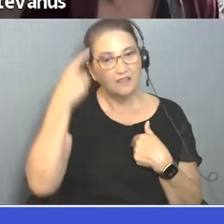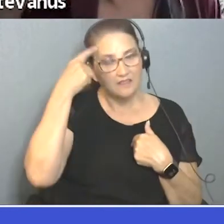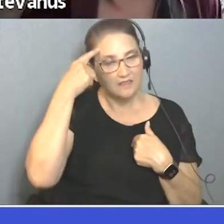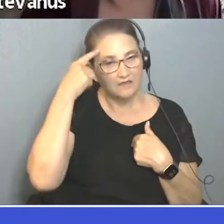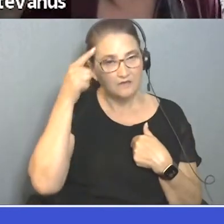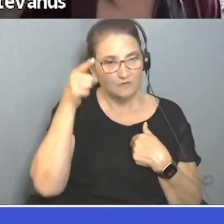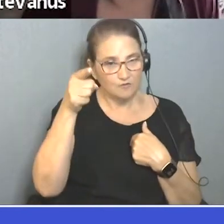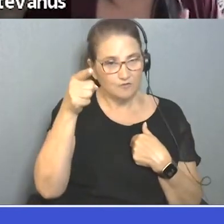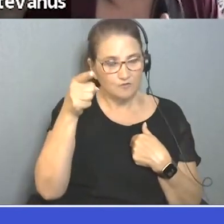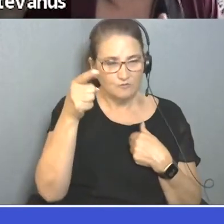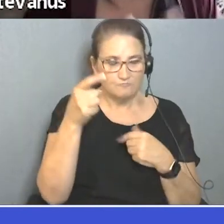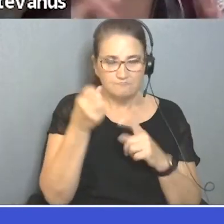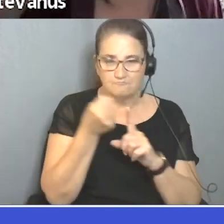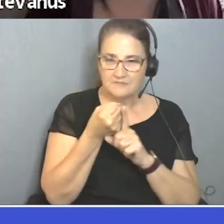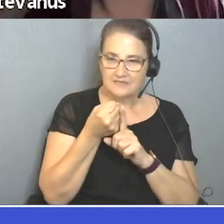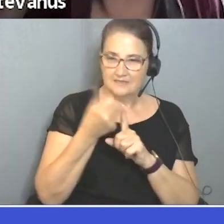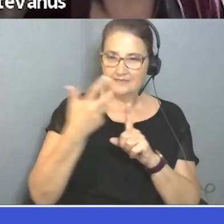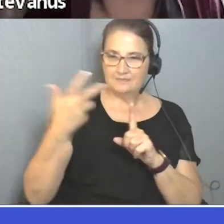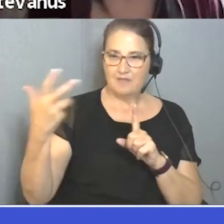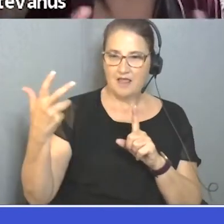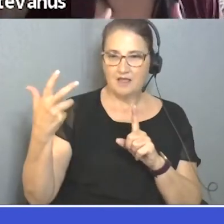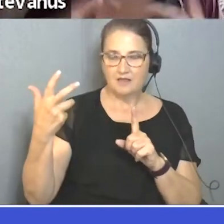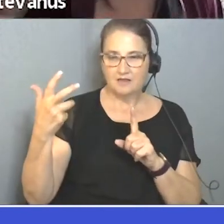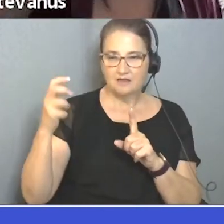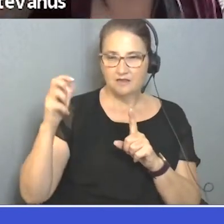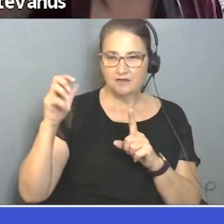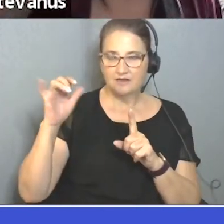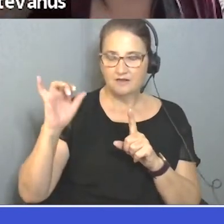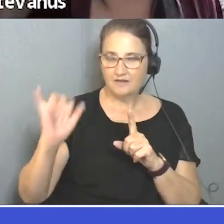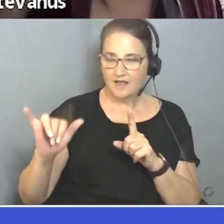when we expand the scope of design, we all of a